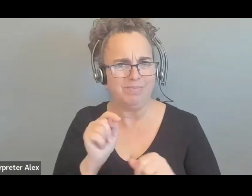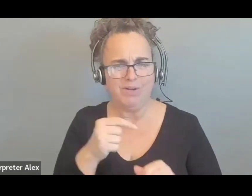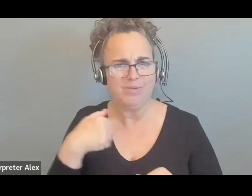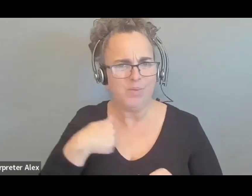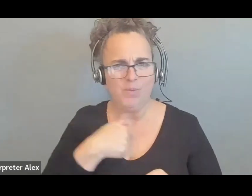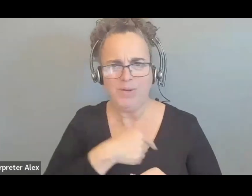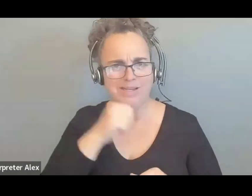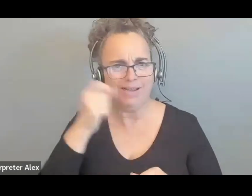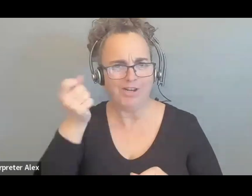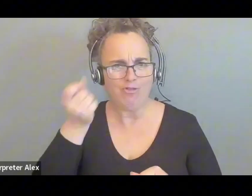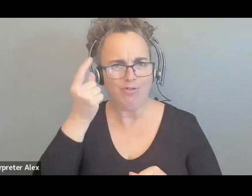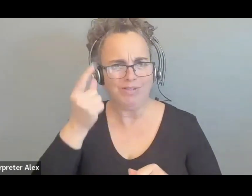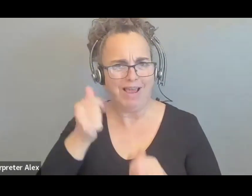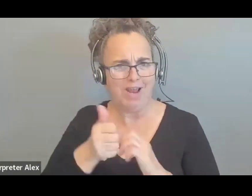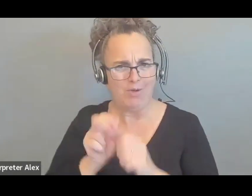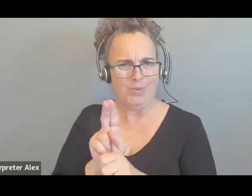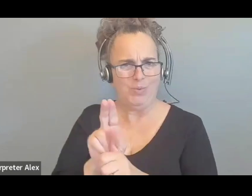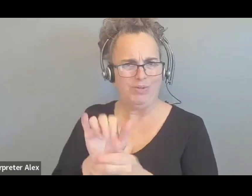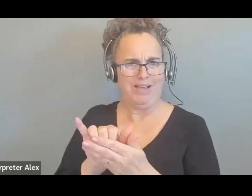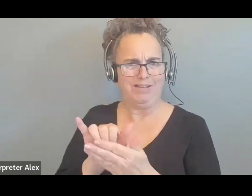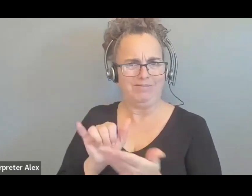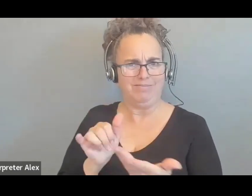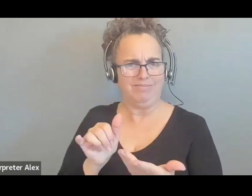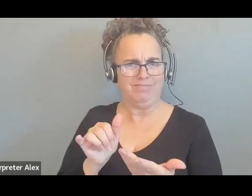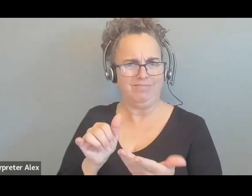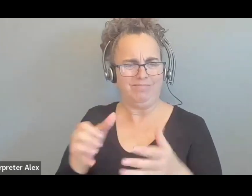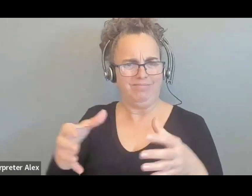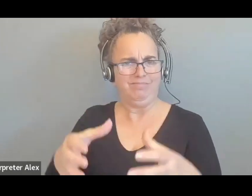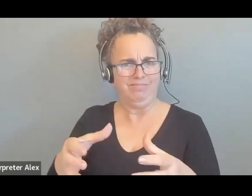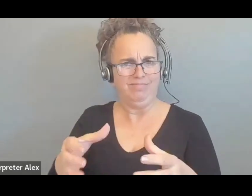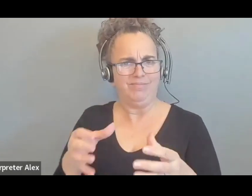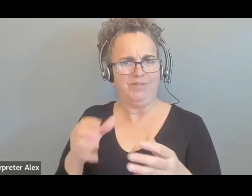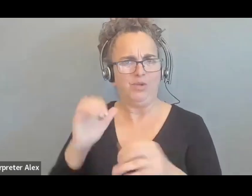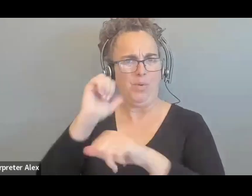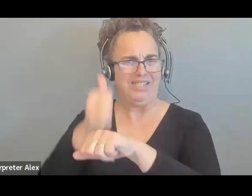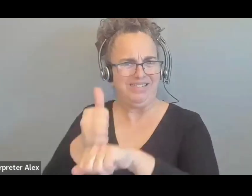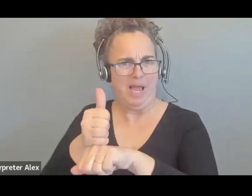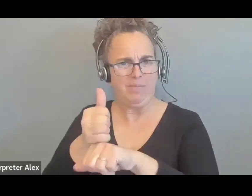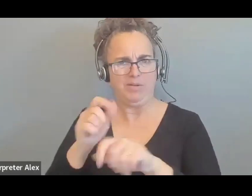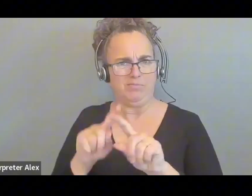And I was like, if it's not useful, just because it's established doesn't mean it's helpful.